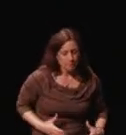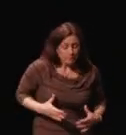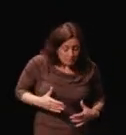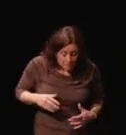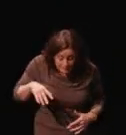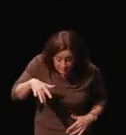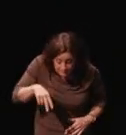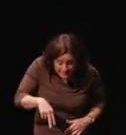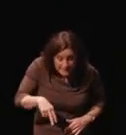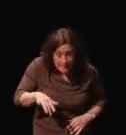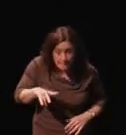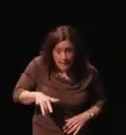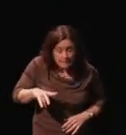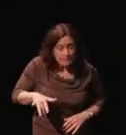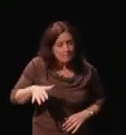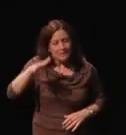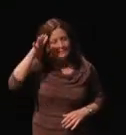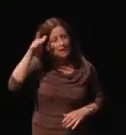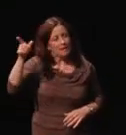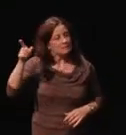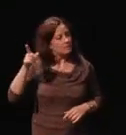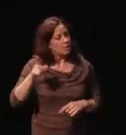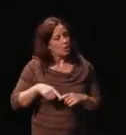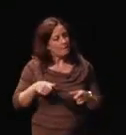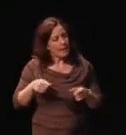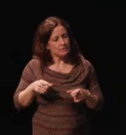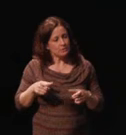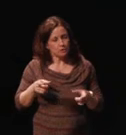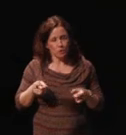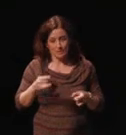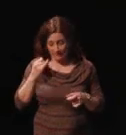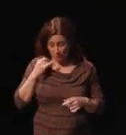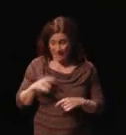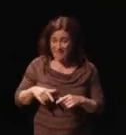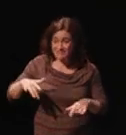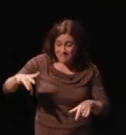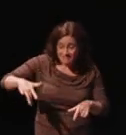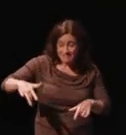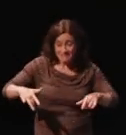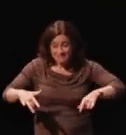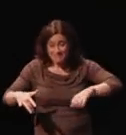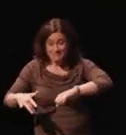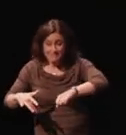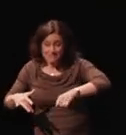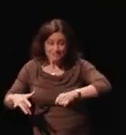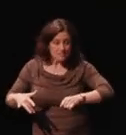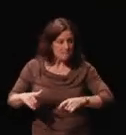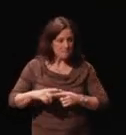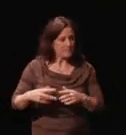But most, if you couldn't manage the controls, you'll cut out of the game and you'll cut out of the massive cultural thing.